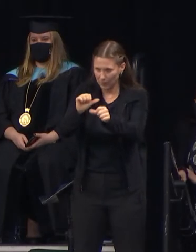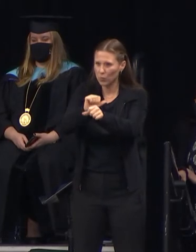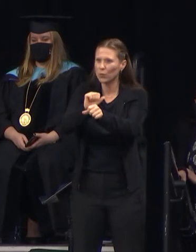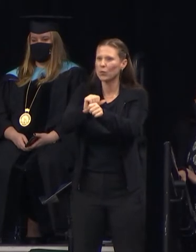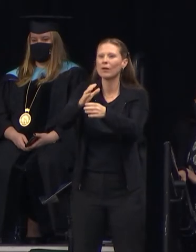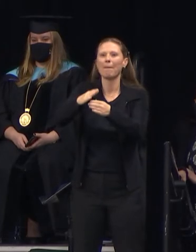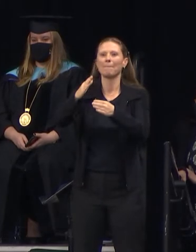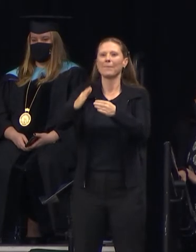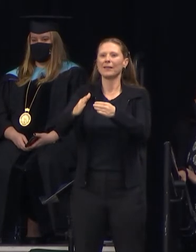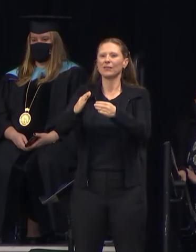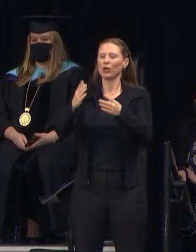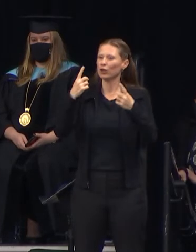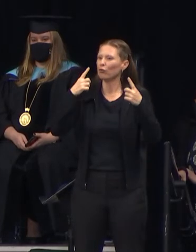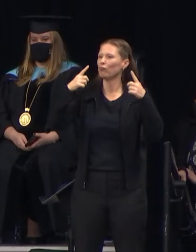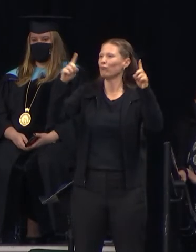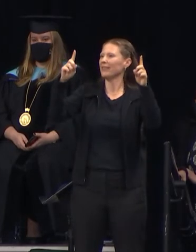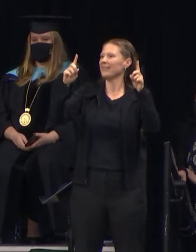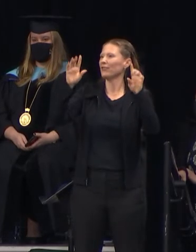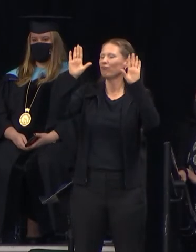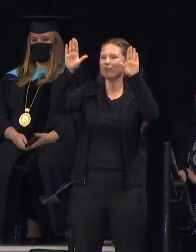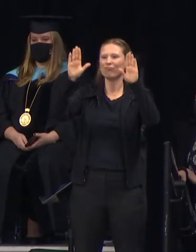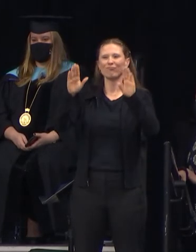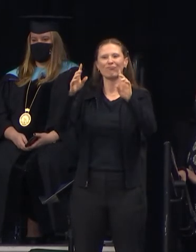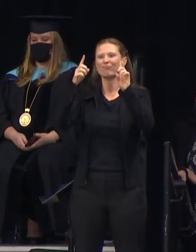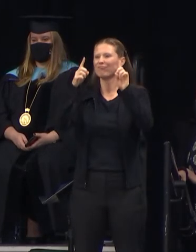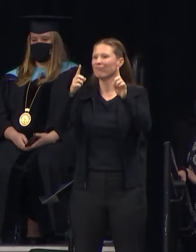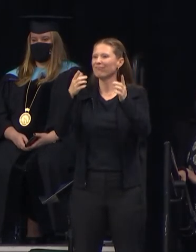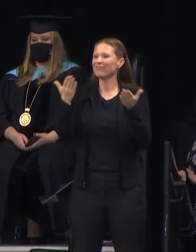You have reached a great milestone in your educational journey.